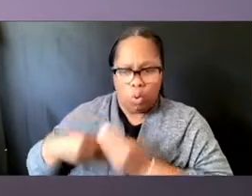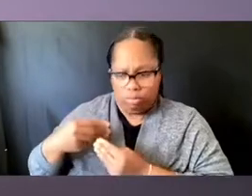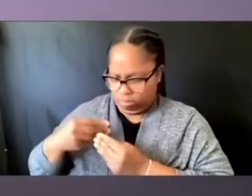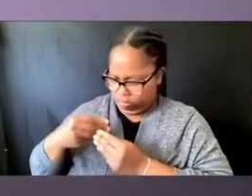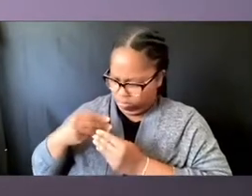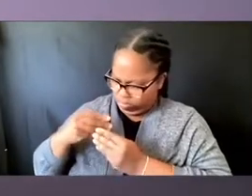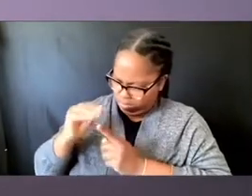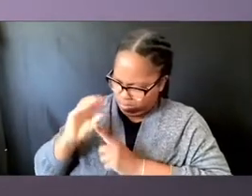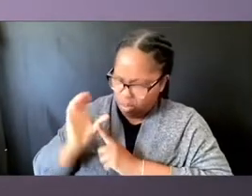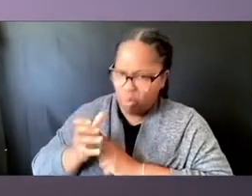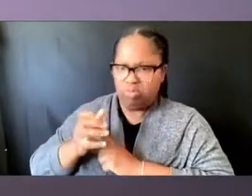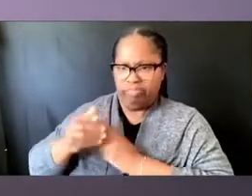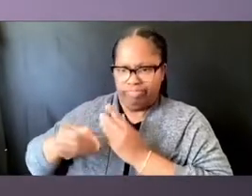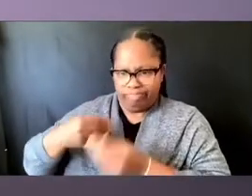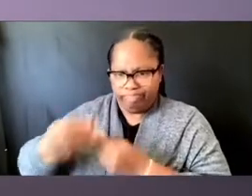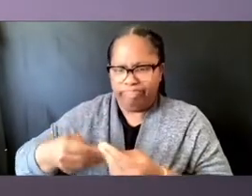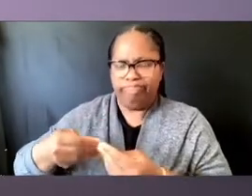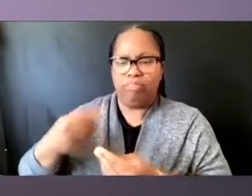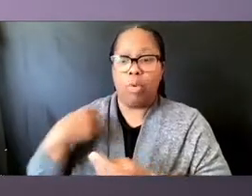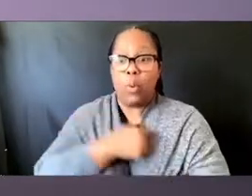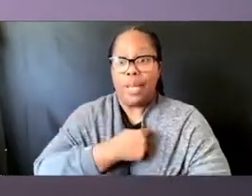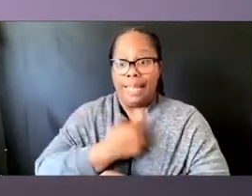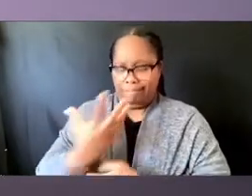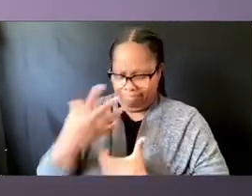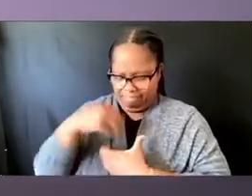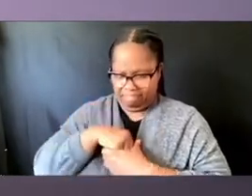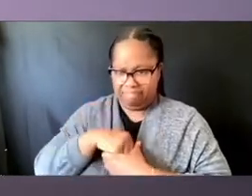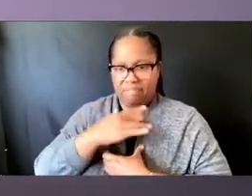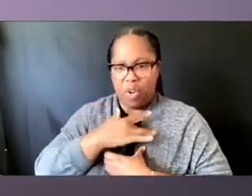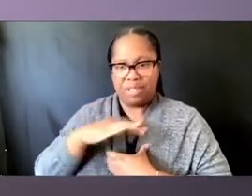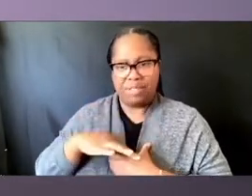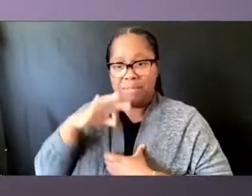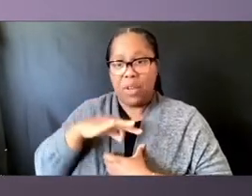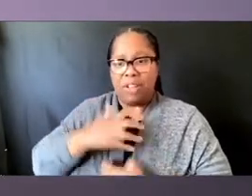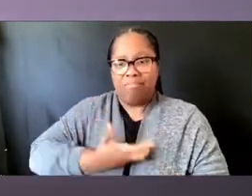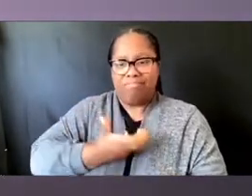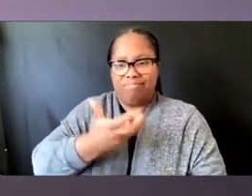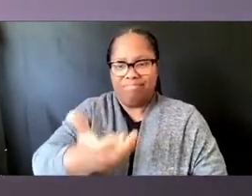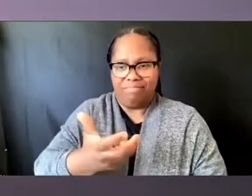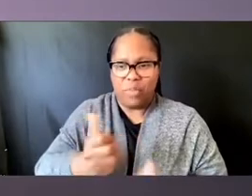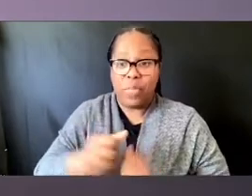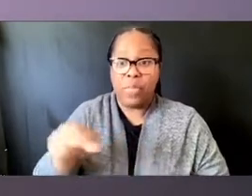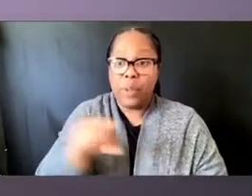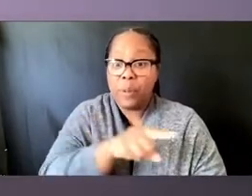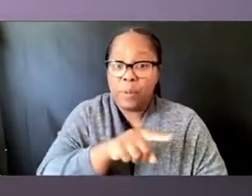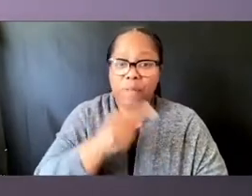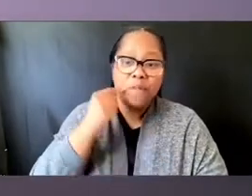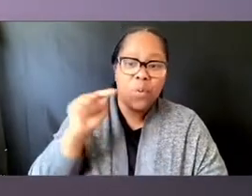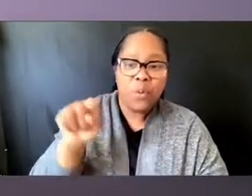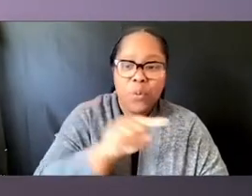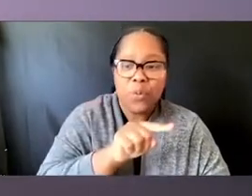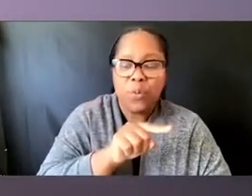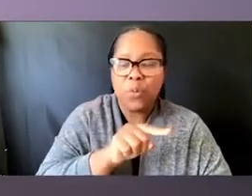We bring that in our heart and our spirit with you to you. Here we are. Thank you.